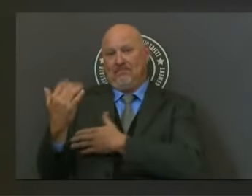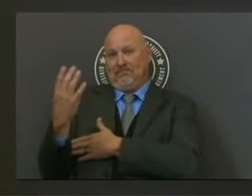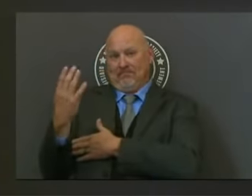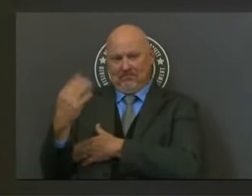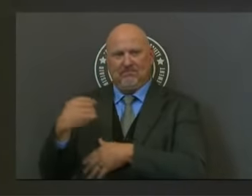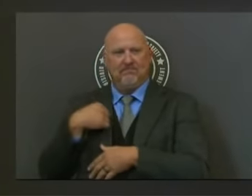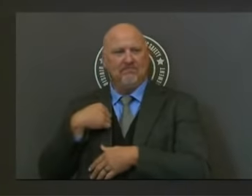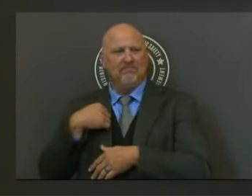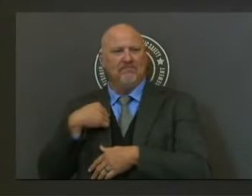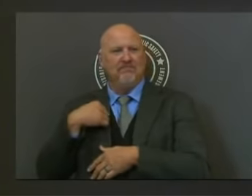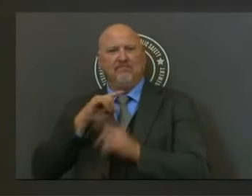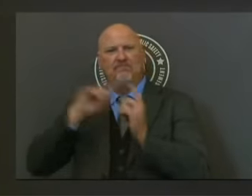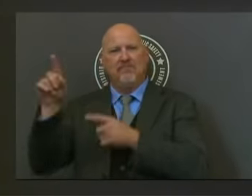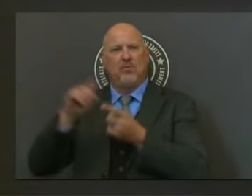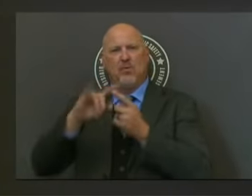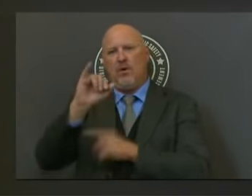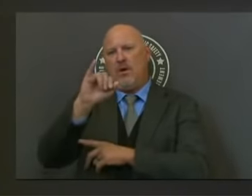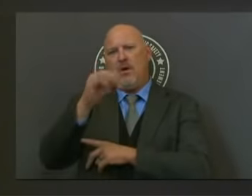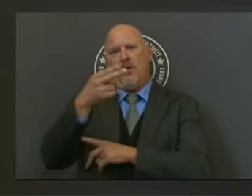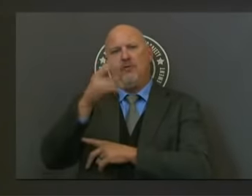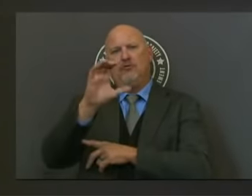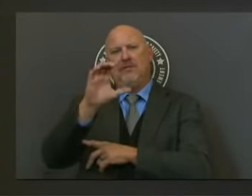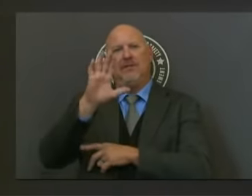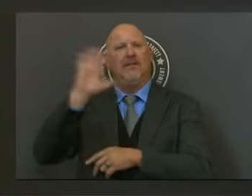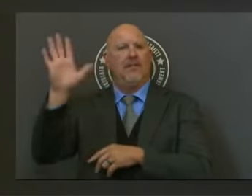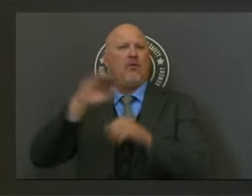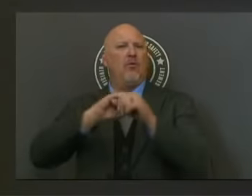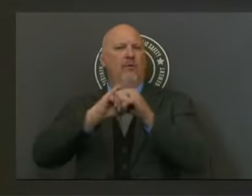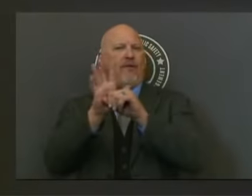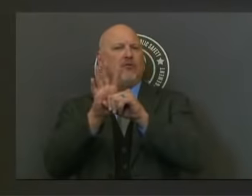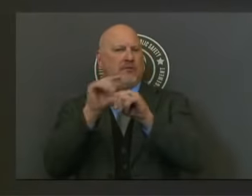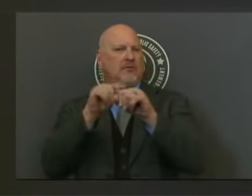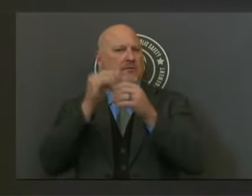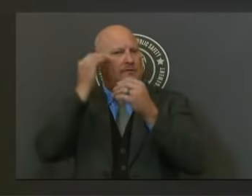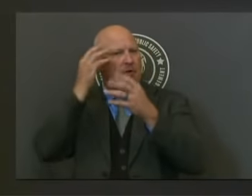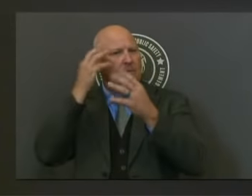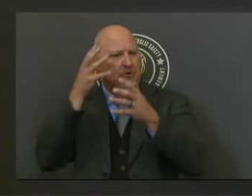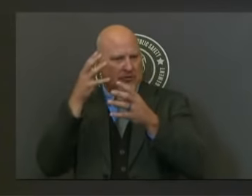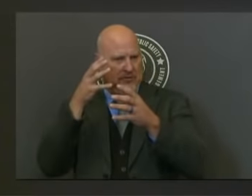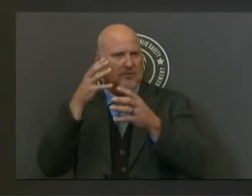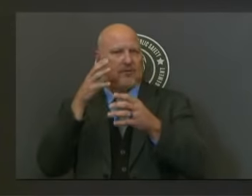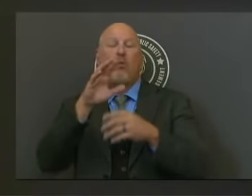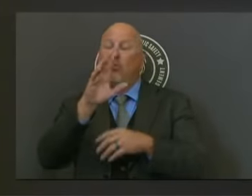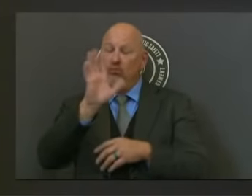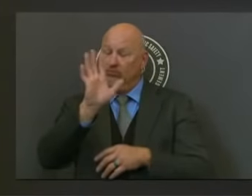are rounds were infectious disease expert reviews all the